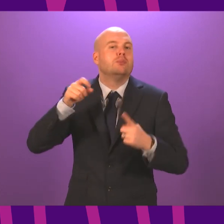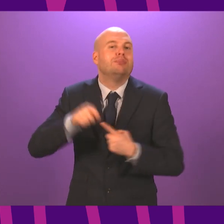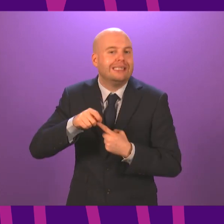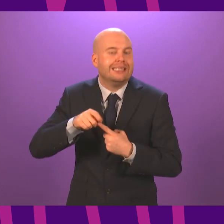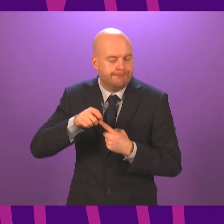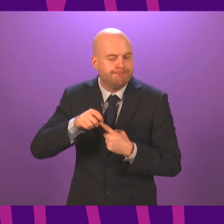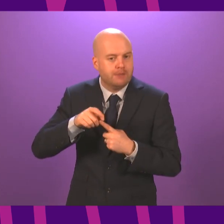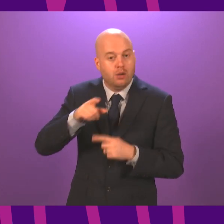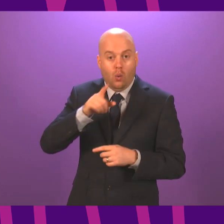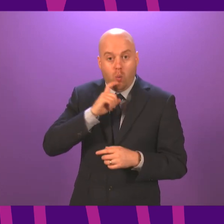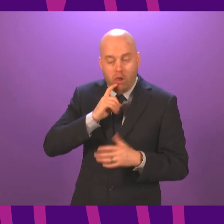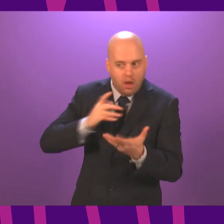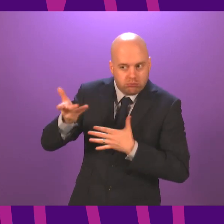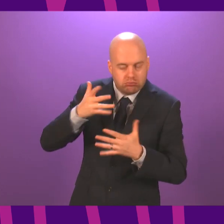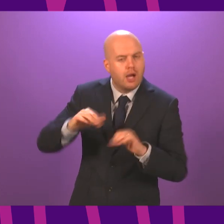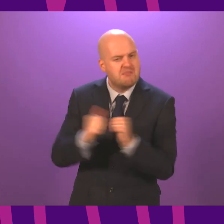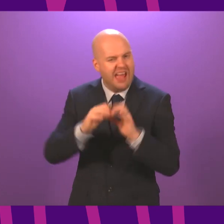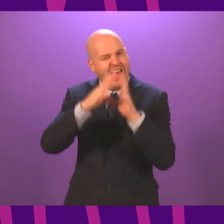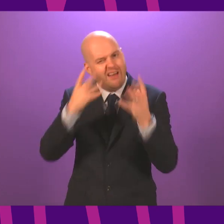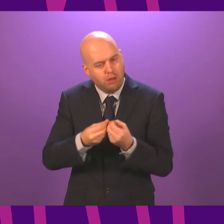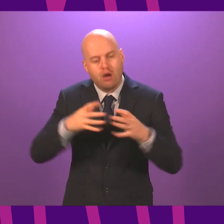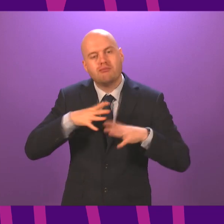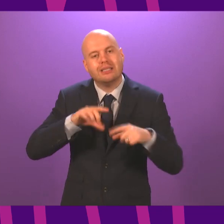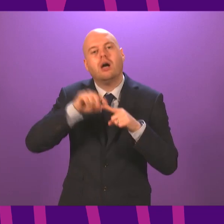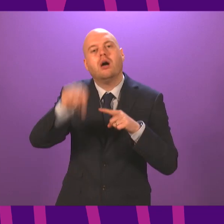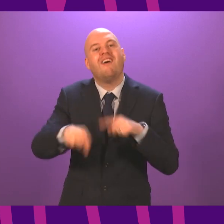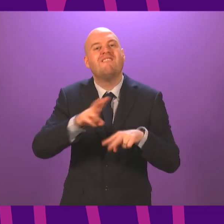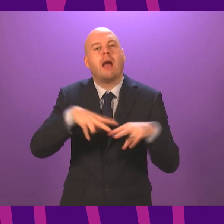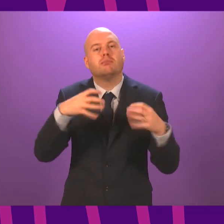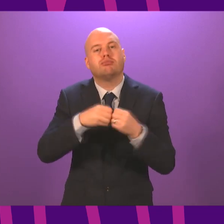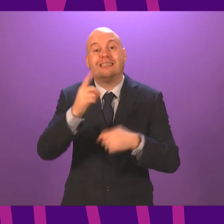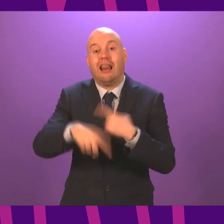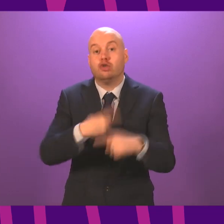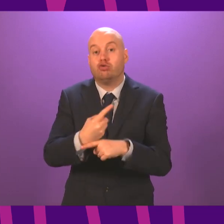February next year. That is a very good use of the Parliament’s powers to date on social security.